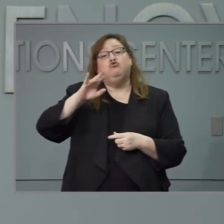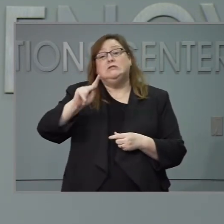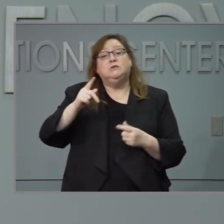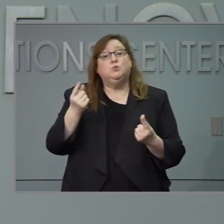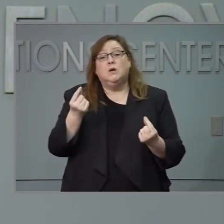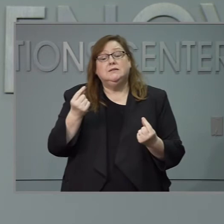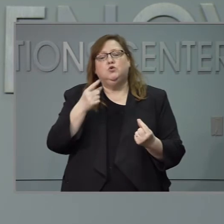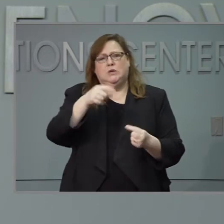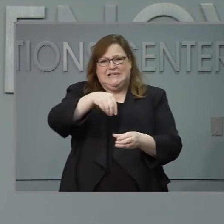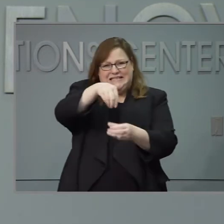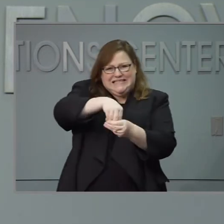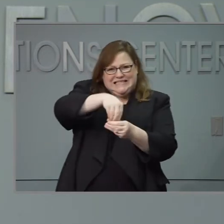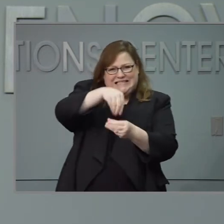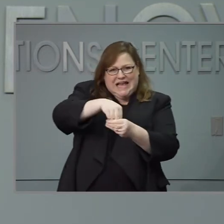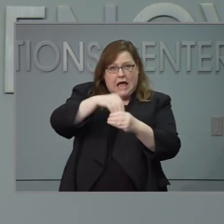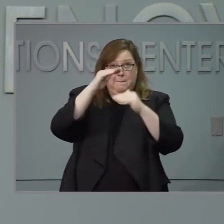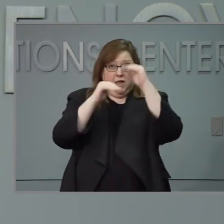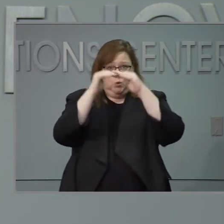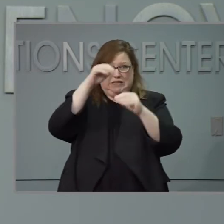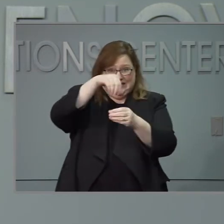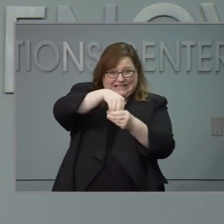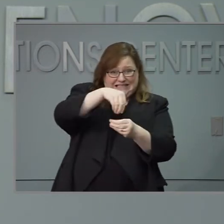NIÑOS ESPECIALES NECESITAN MAESTROS EN LA CLASE, ASÍ TIENE